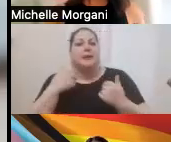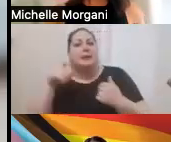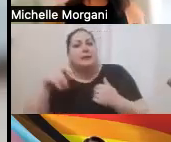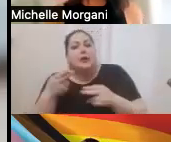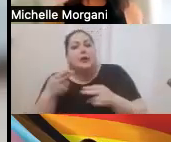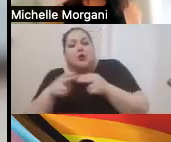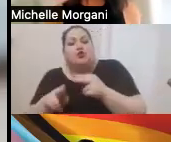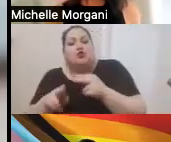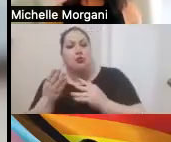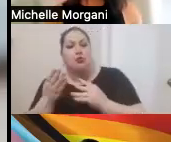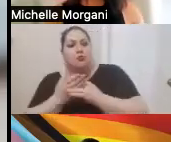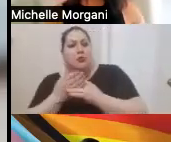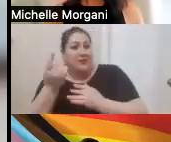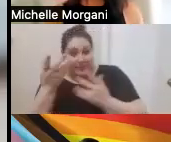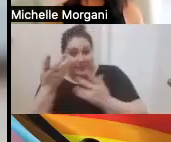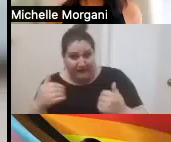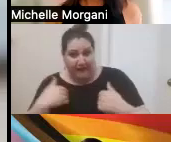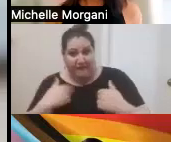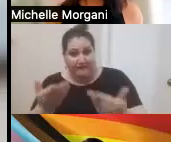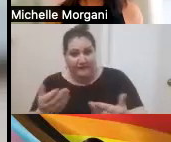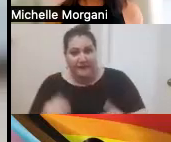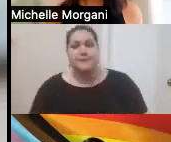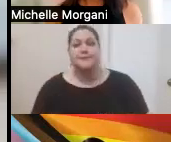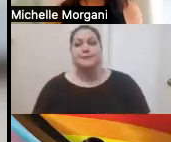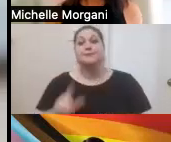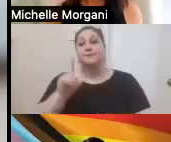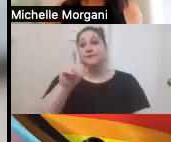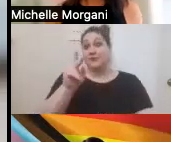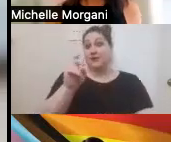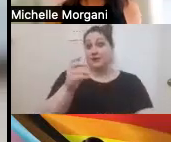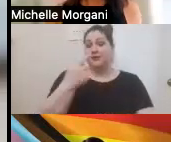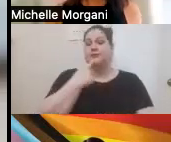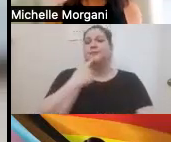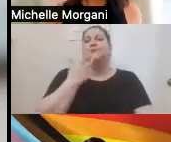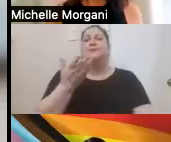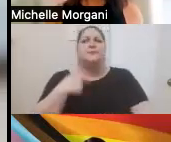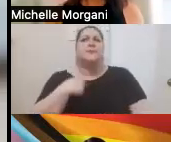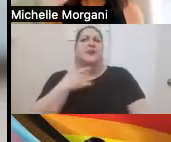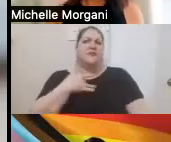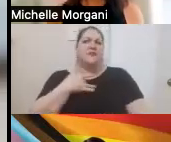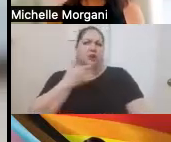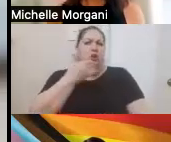So I think that the good answer to this question is scaffolding.